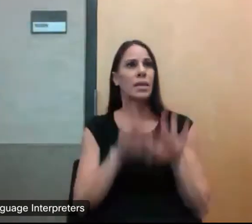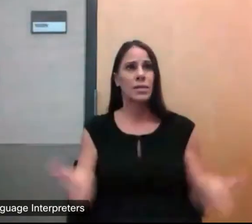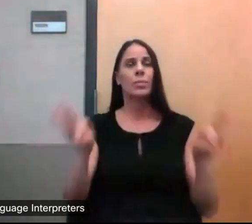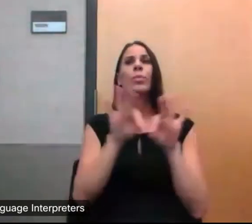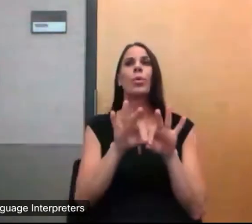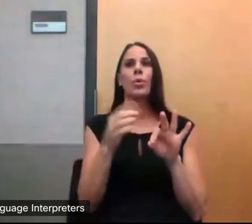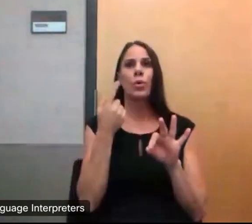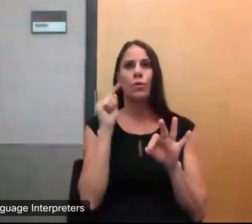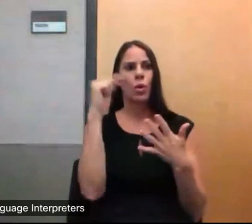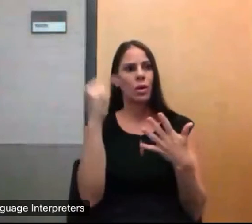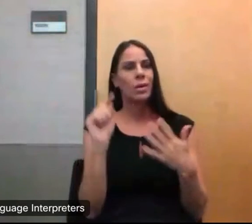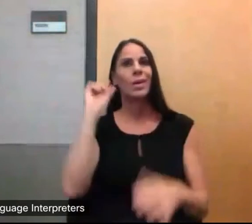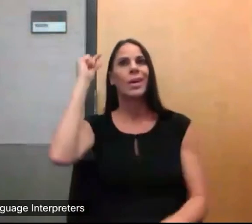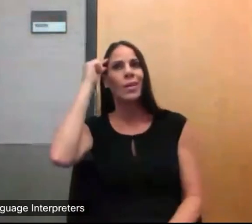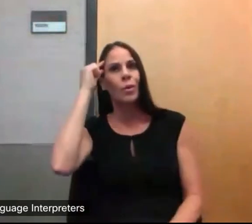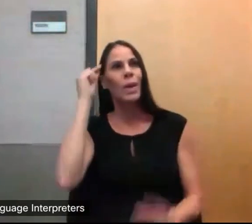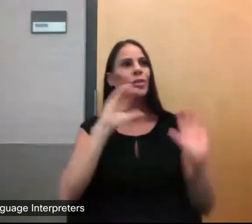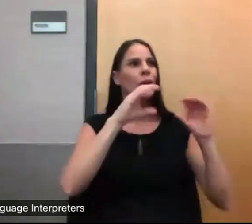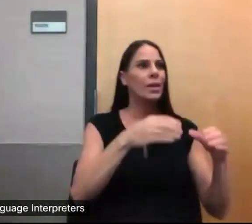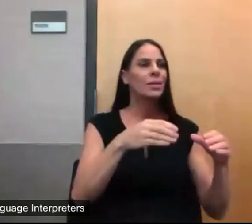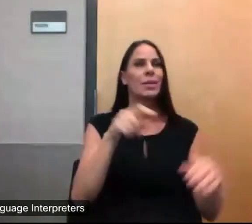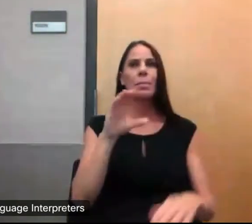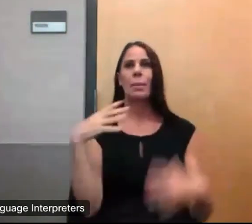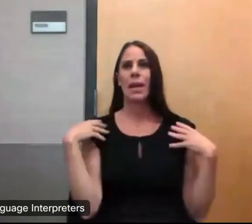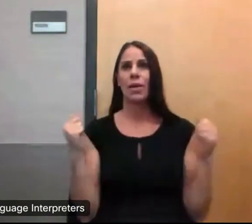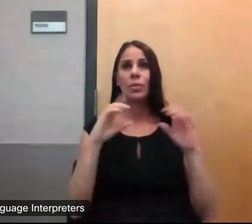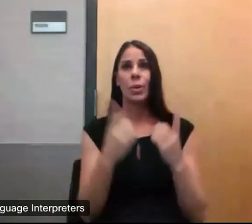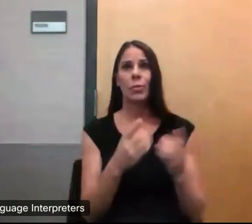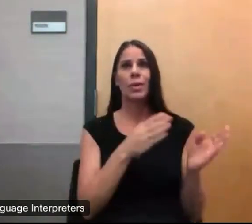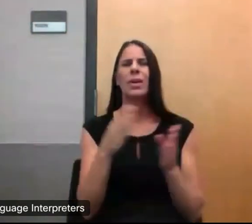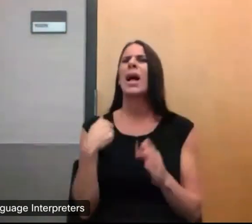those entities, governmental entities. And public health departments, too, it's very